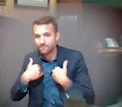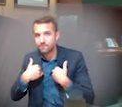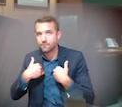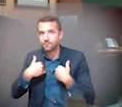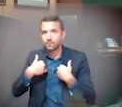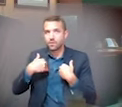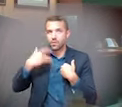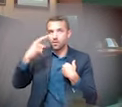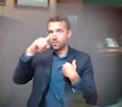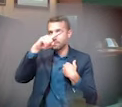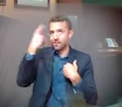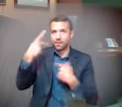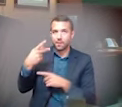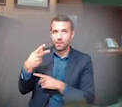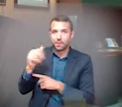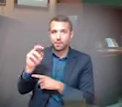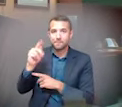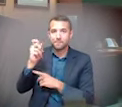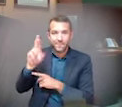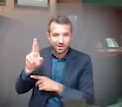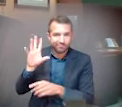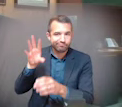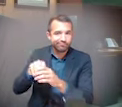they had to occupy that government building.